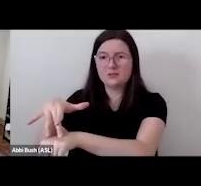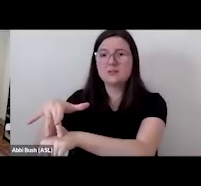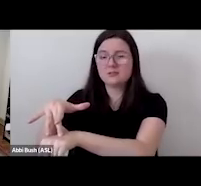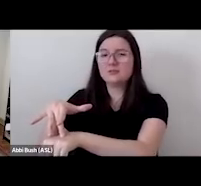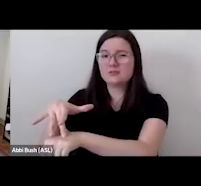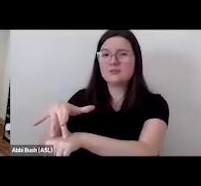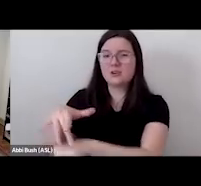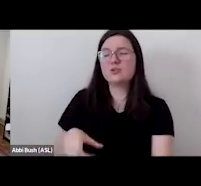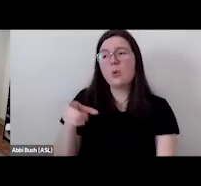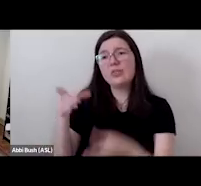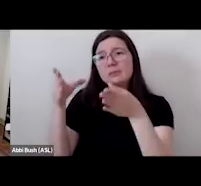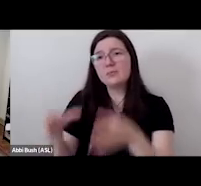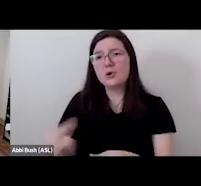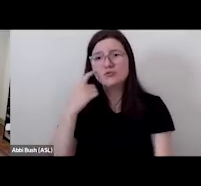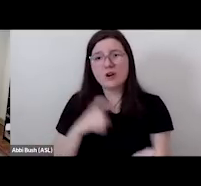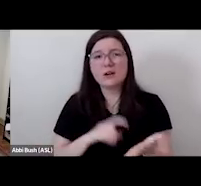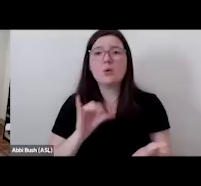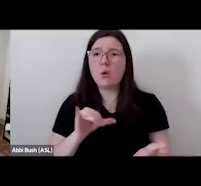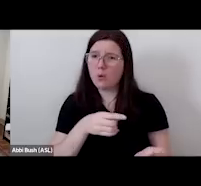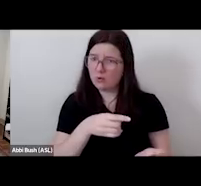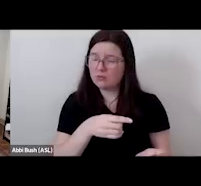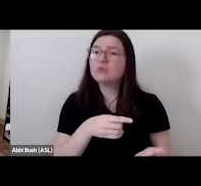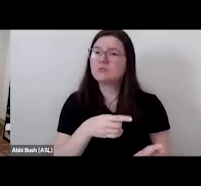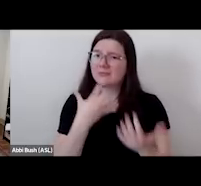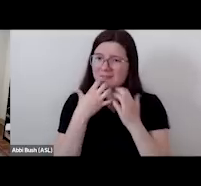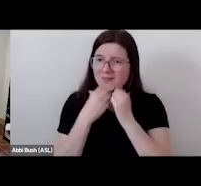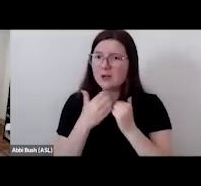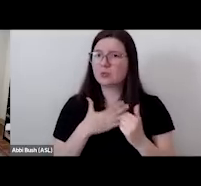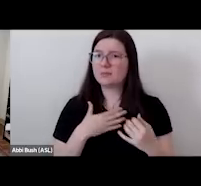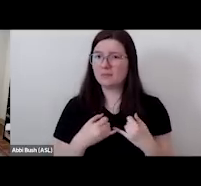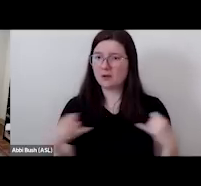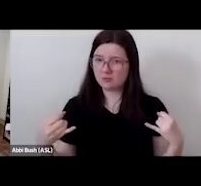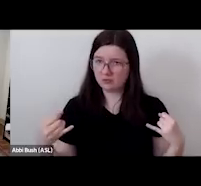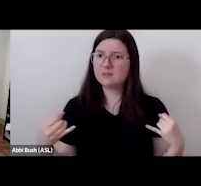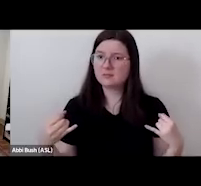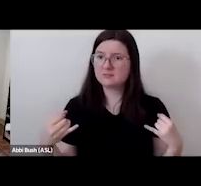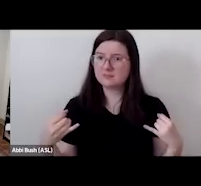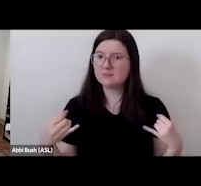and that you value what their boundaries are. Because inherently when treating hoarding disorder,